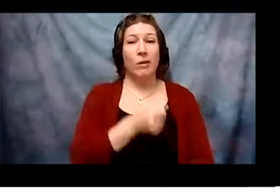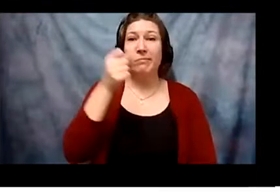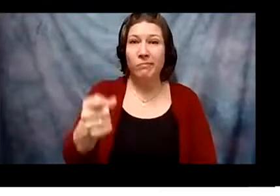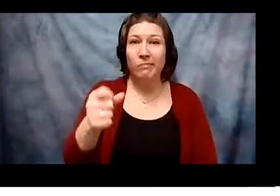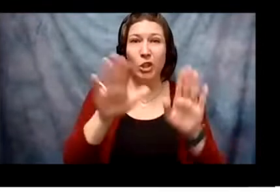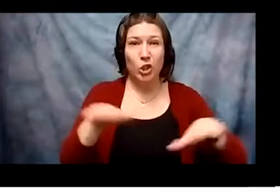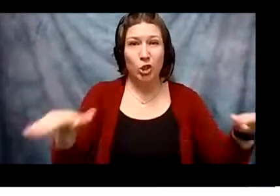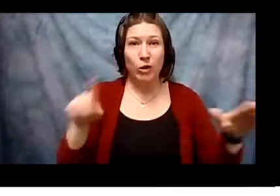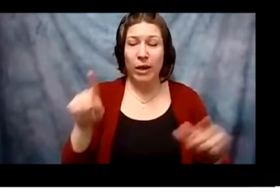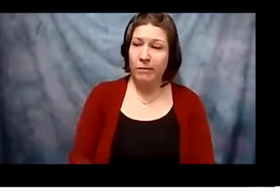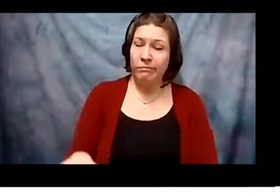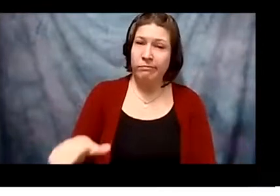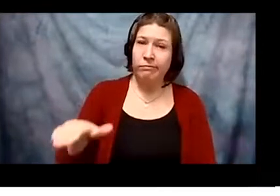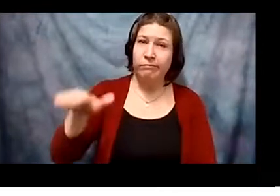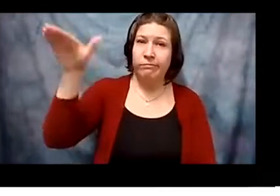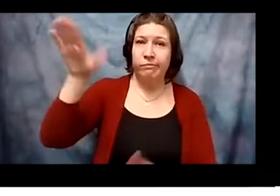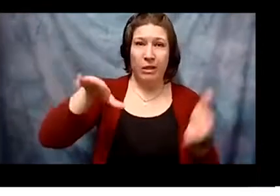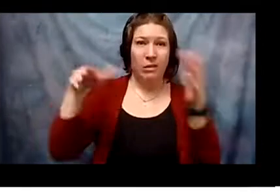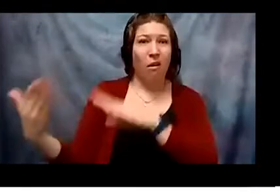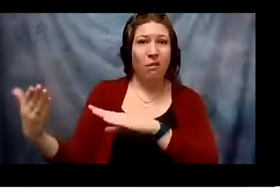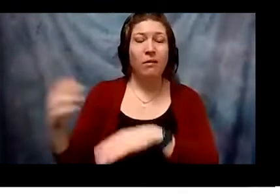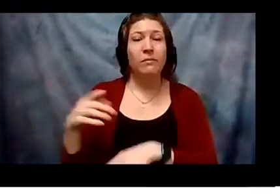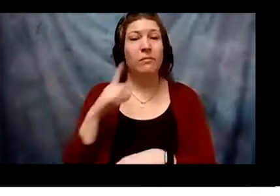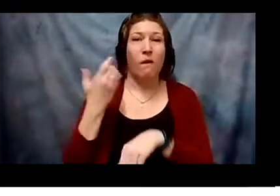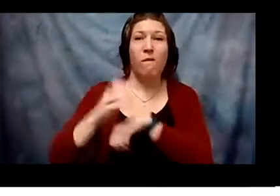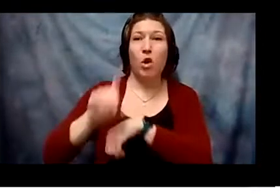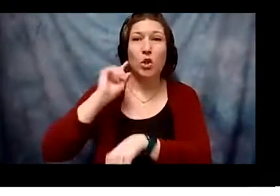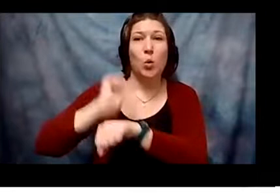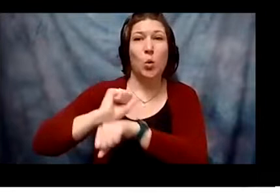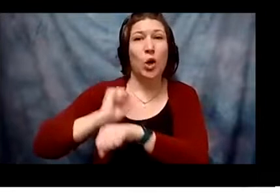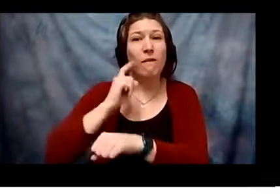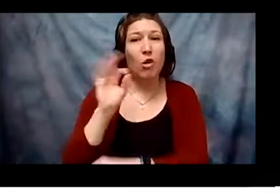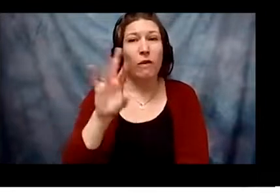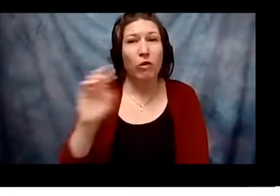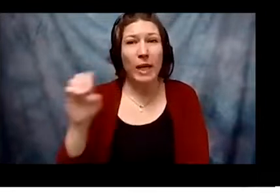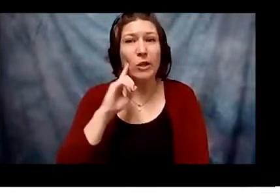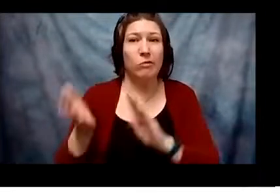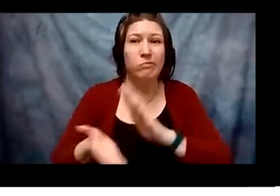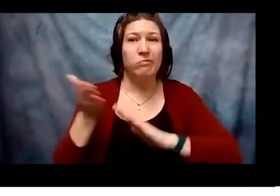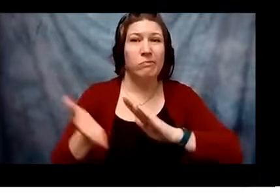there as adults. They were forced to do labor for free to keep these huge places in operation.